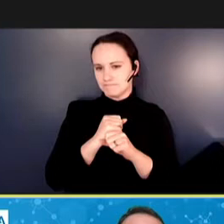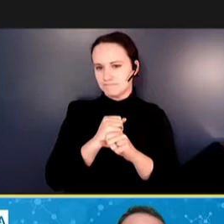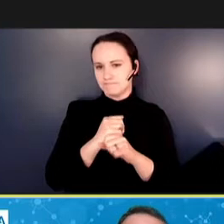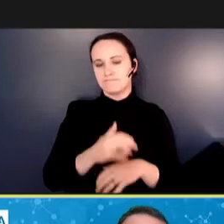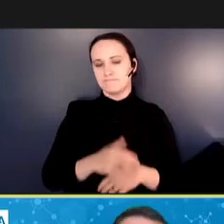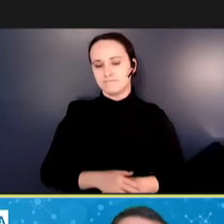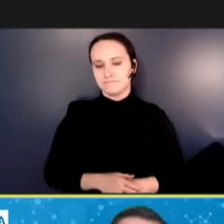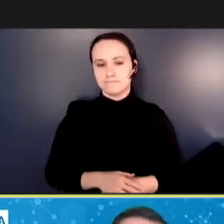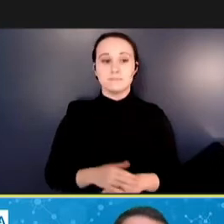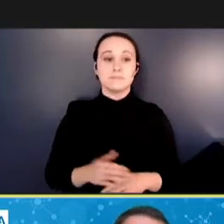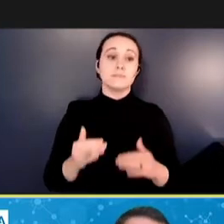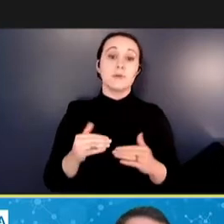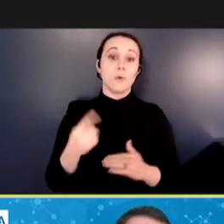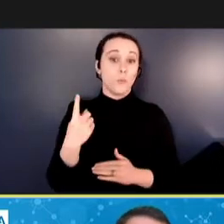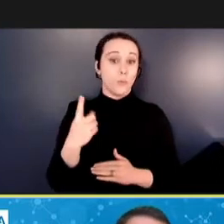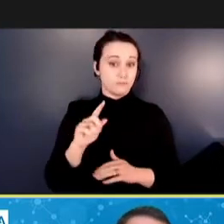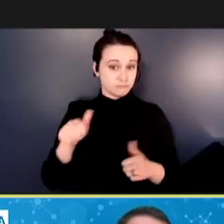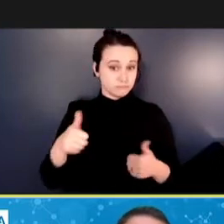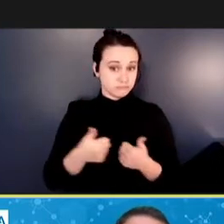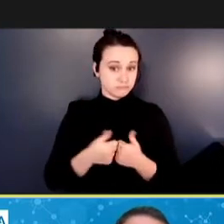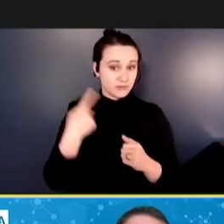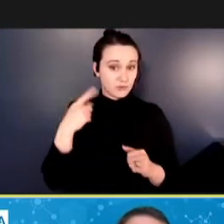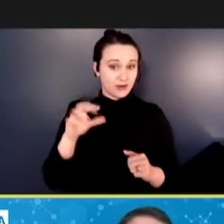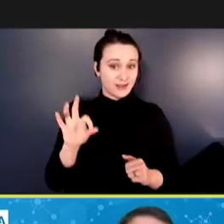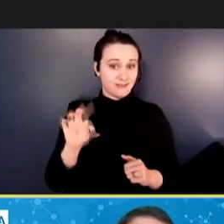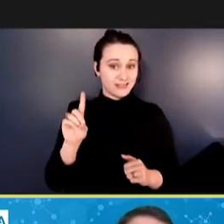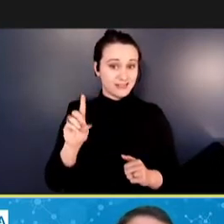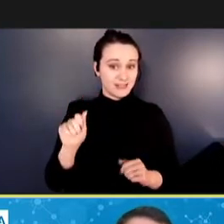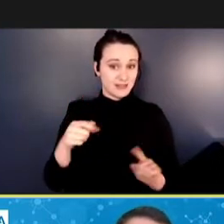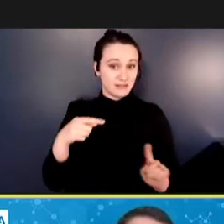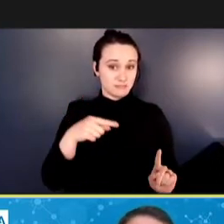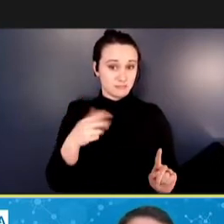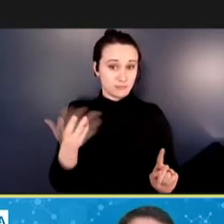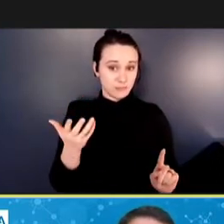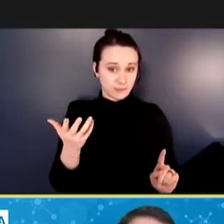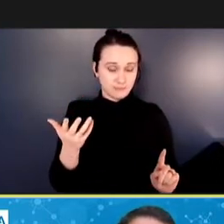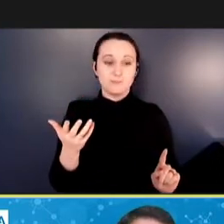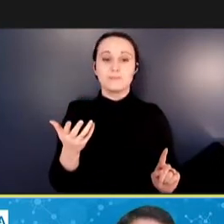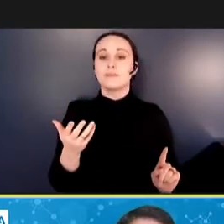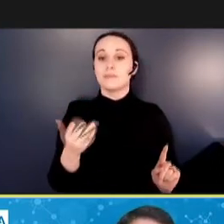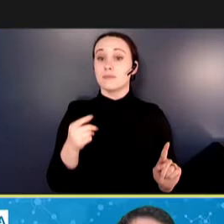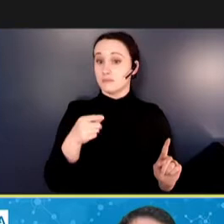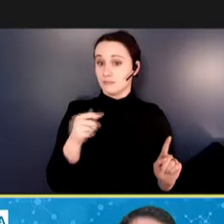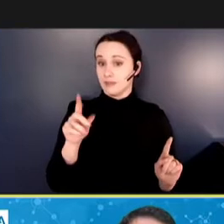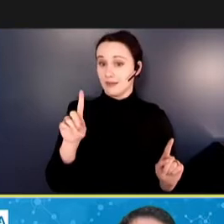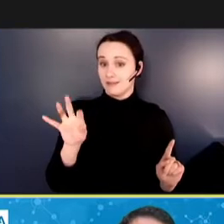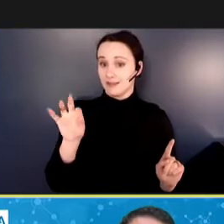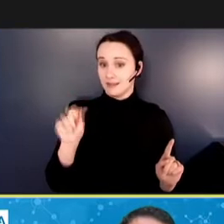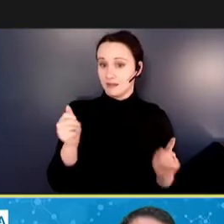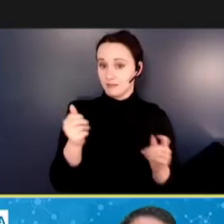A particular challenge for FDA is faced with is its oversight and governance of AI as it pertains